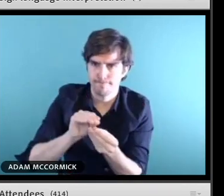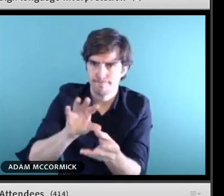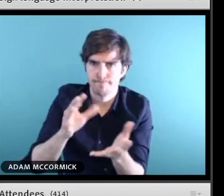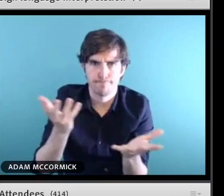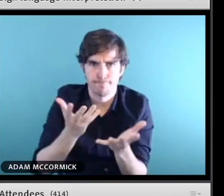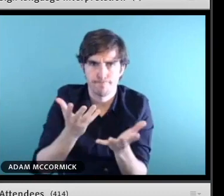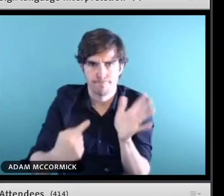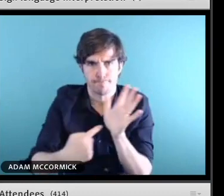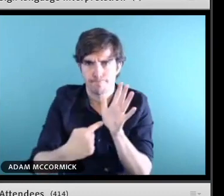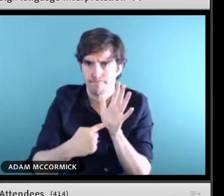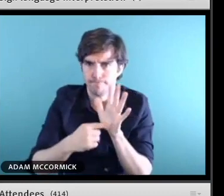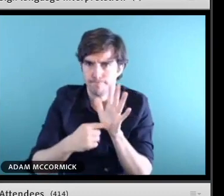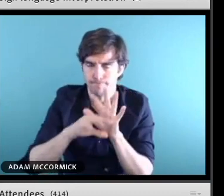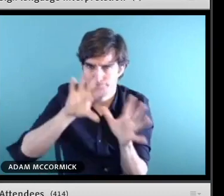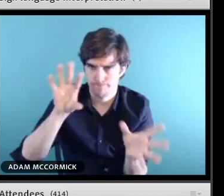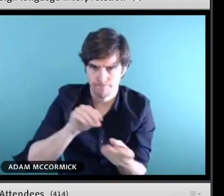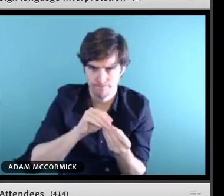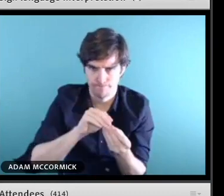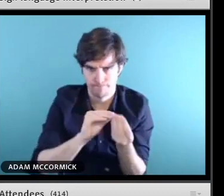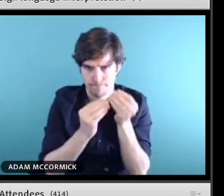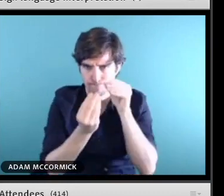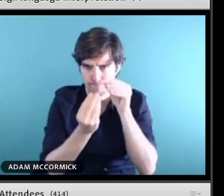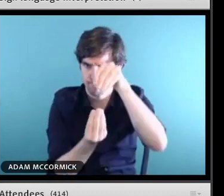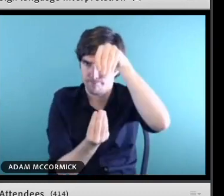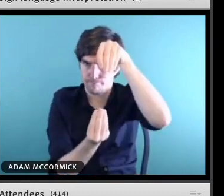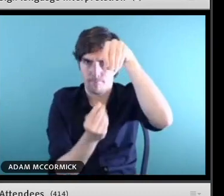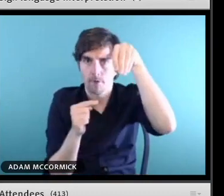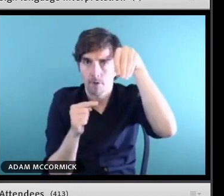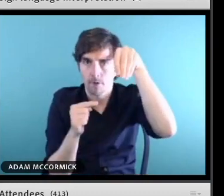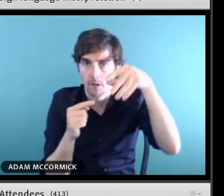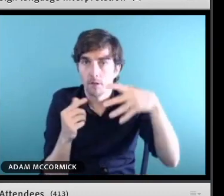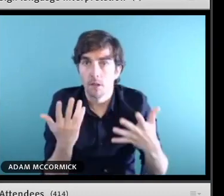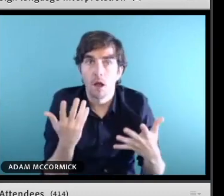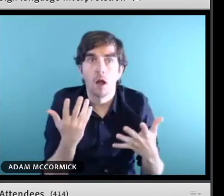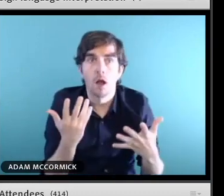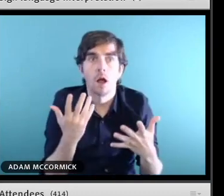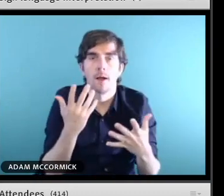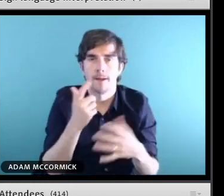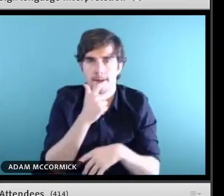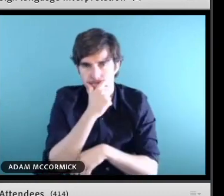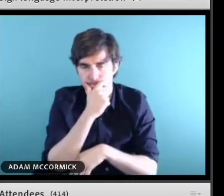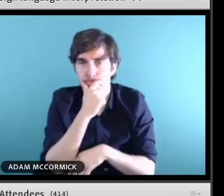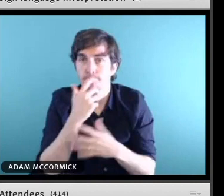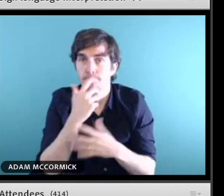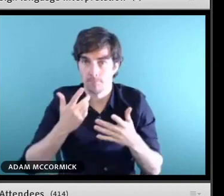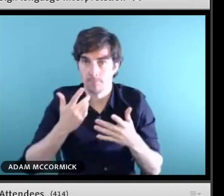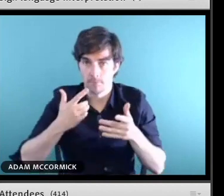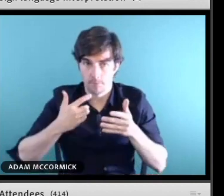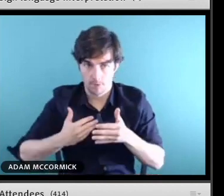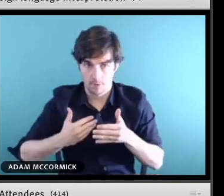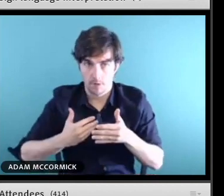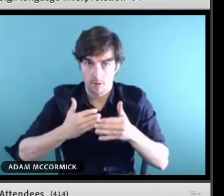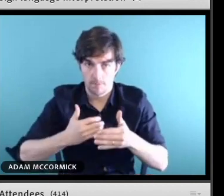share a positive feedback about individuals and support and how we use to improve capacities